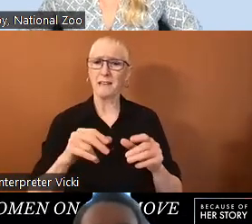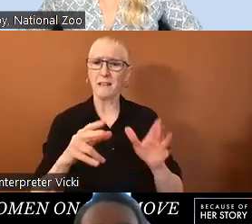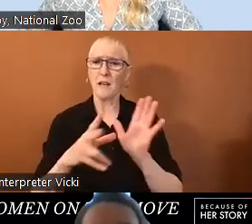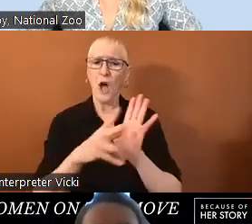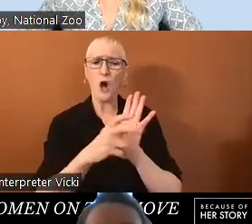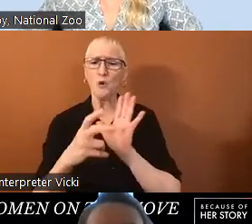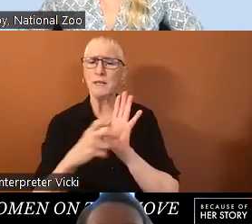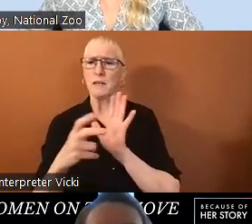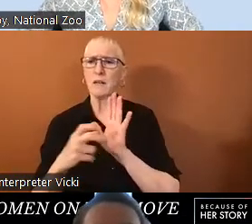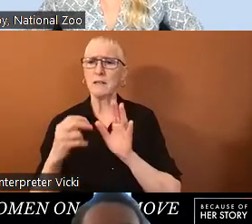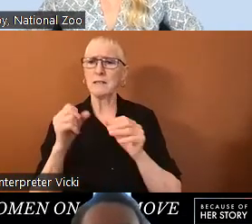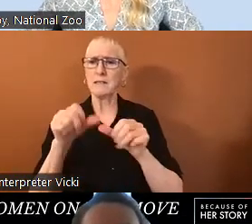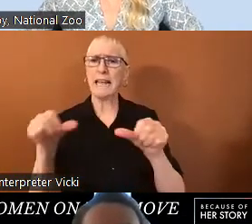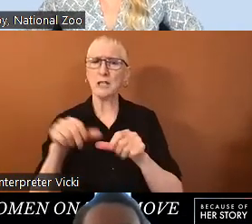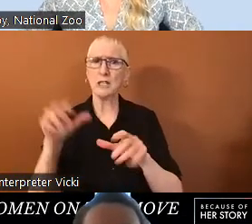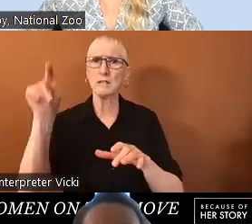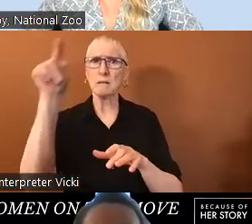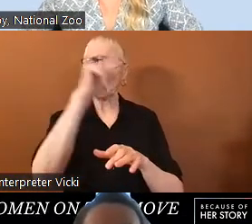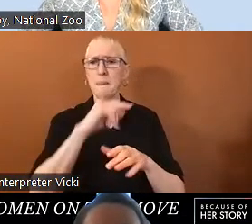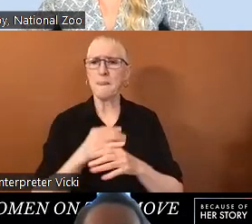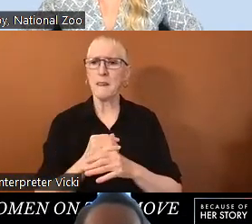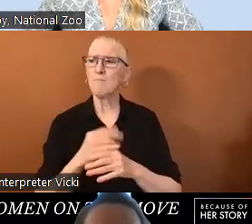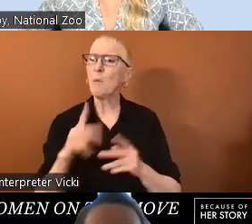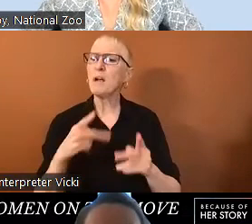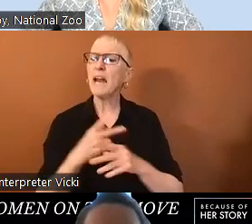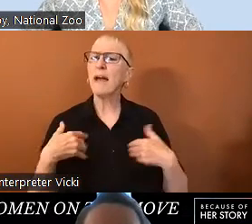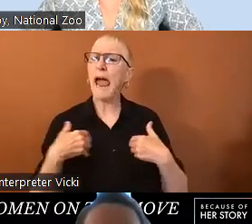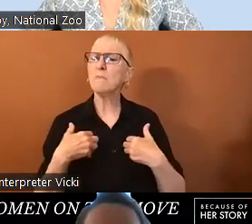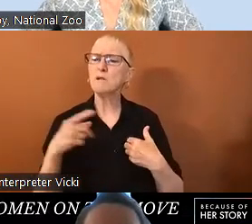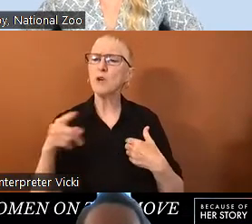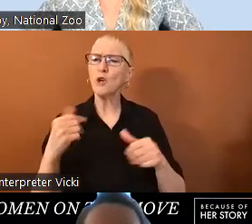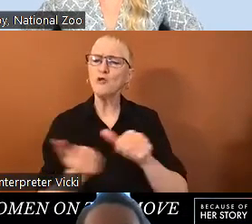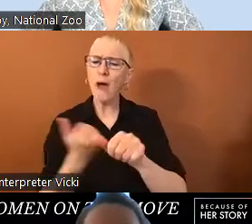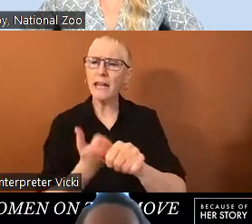Um, what sort of animals are you also tracking that migrate all over the world?